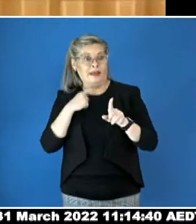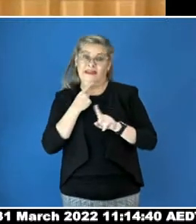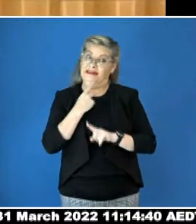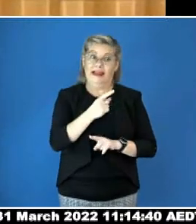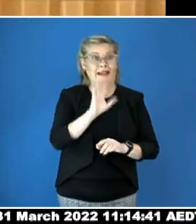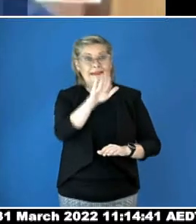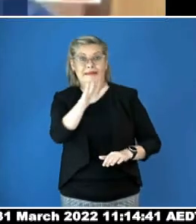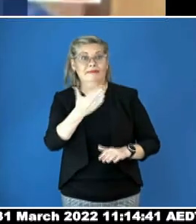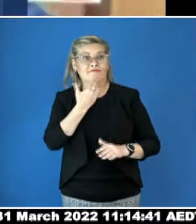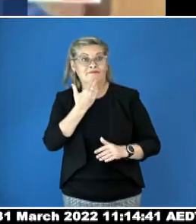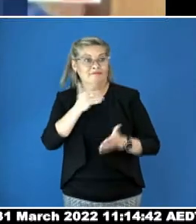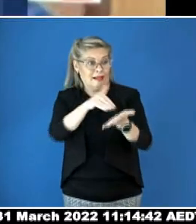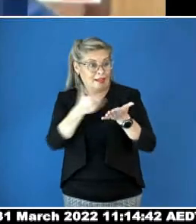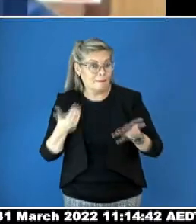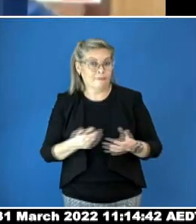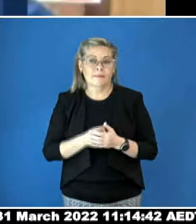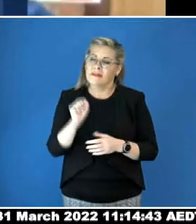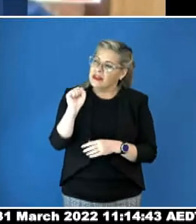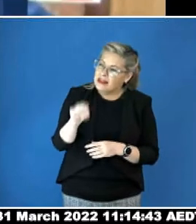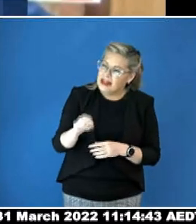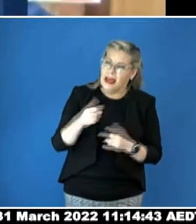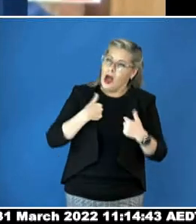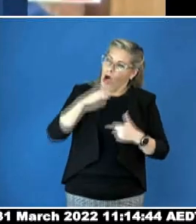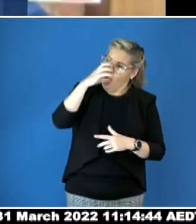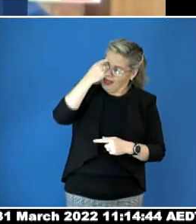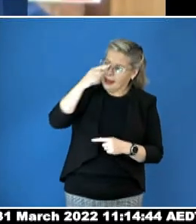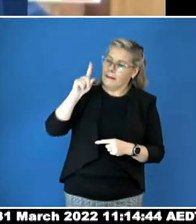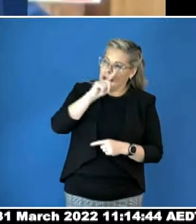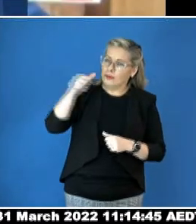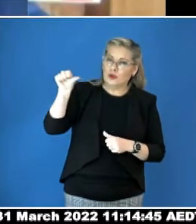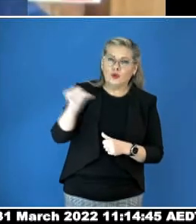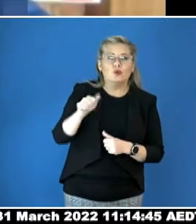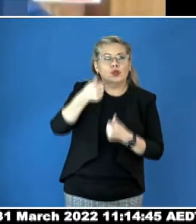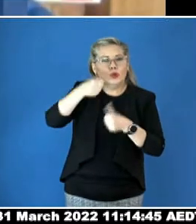No, they don't, Kate. And they have even got their own voice to speak up about it. Yeah. MS EASTMAN: Right.